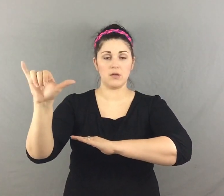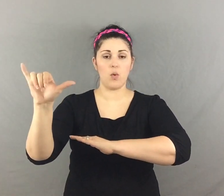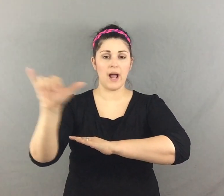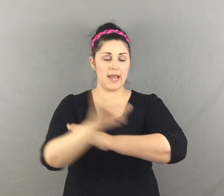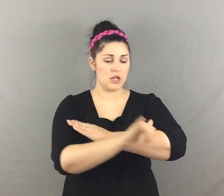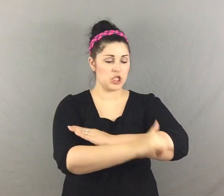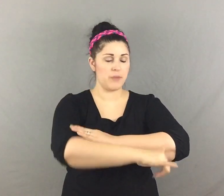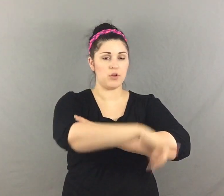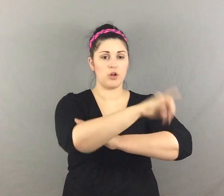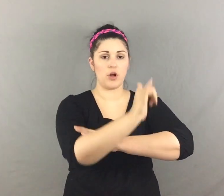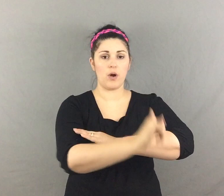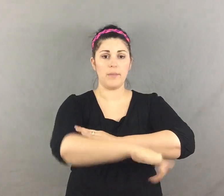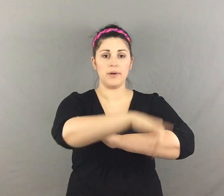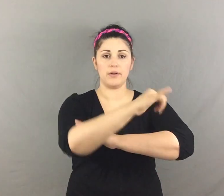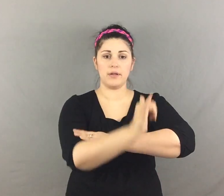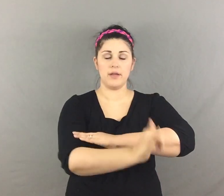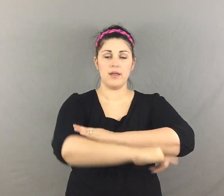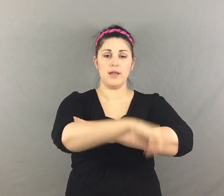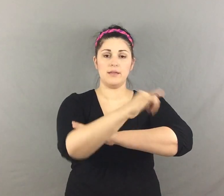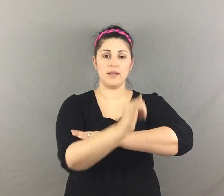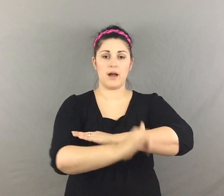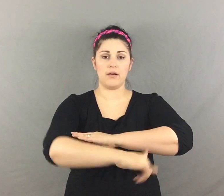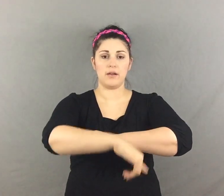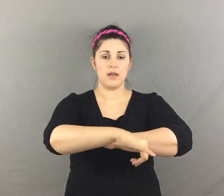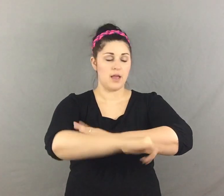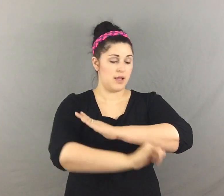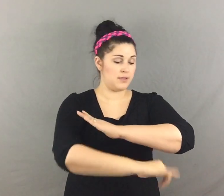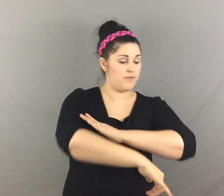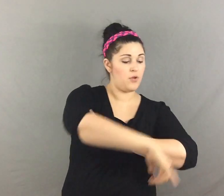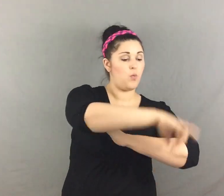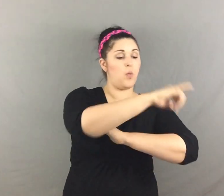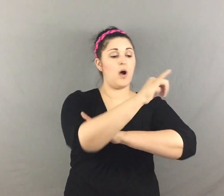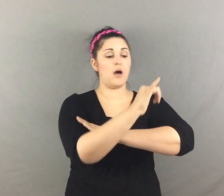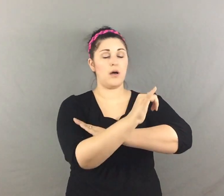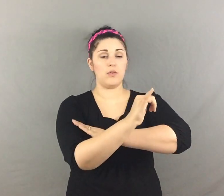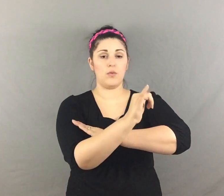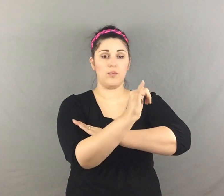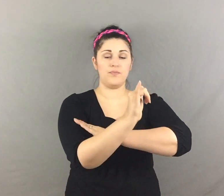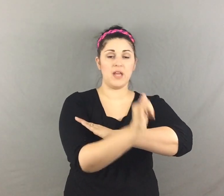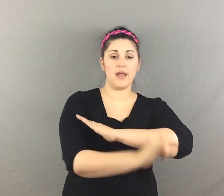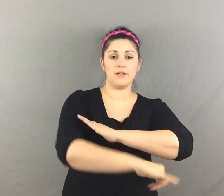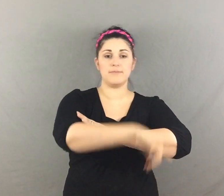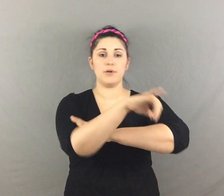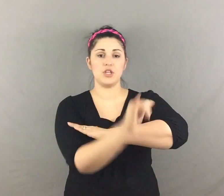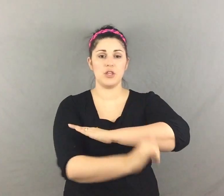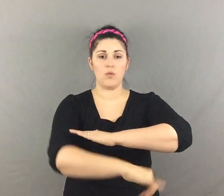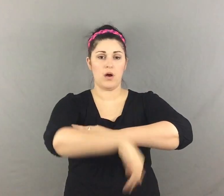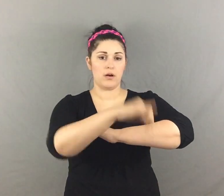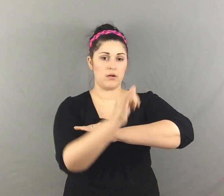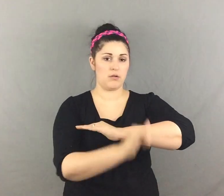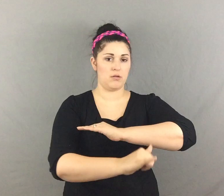There's a why hand shape and you're going to go up and down as if the Wa the tail is breaching the water.